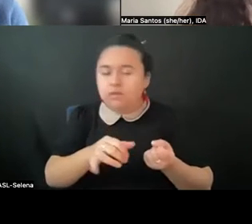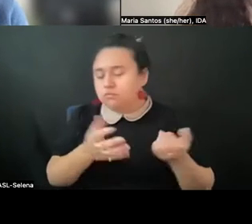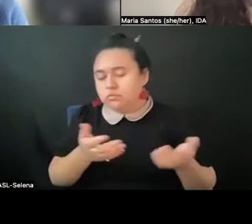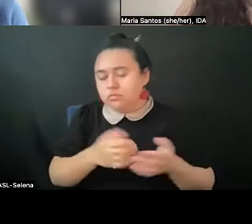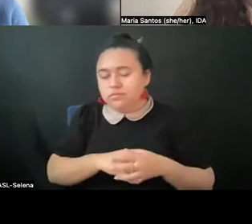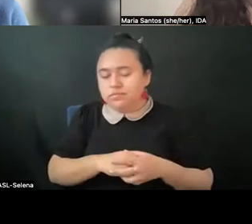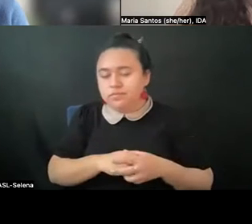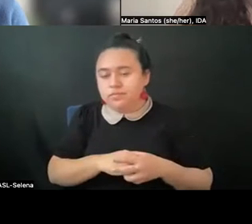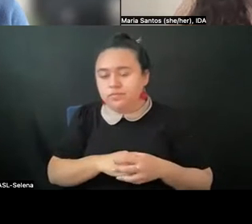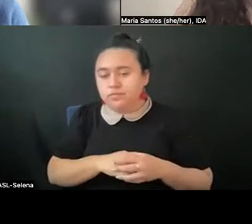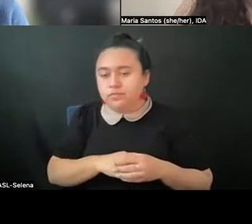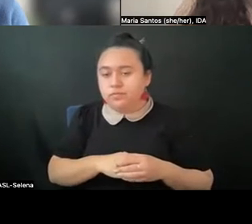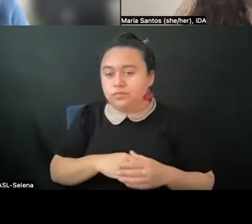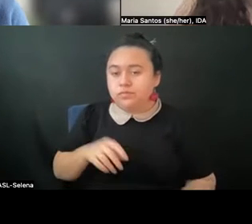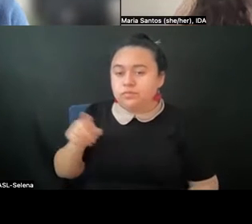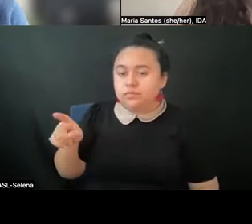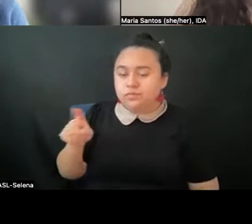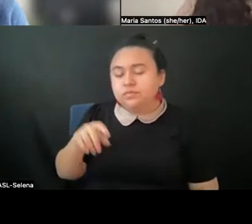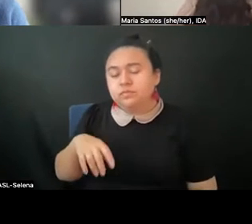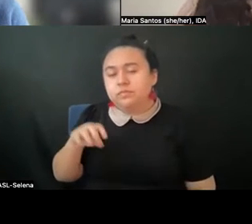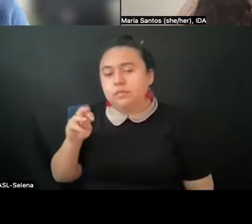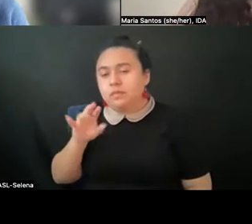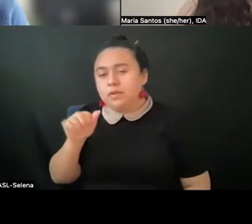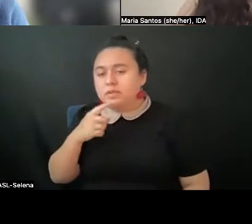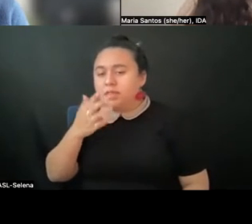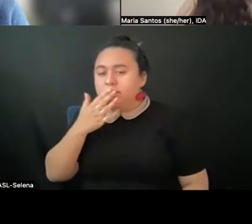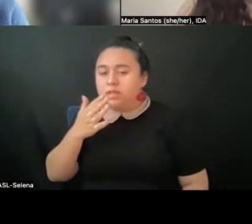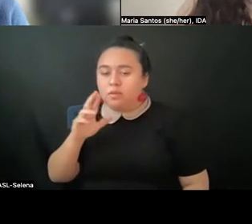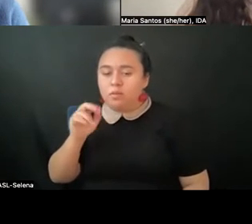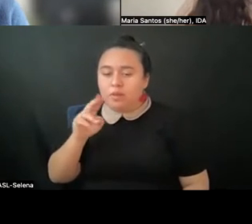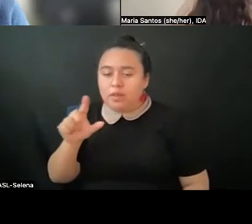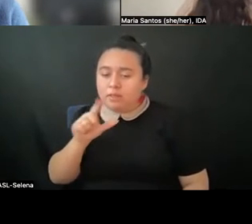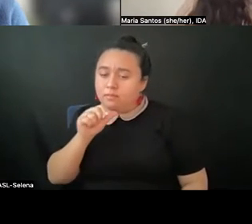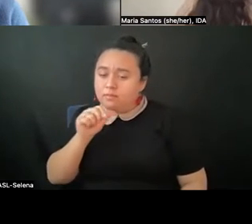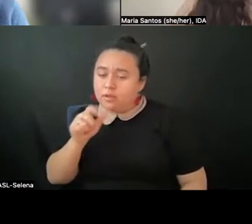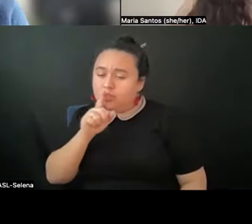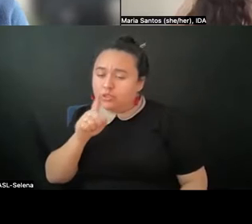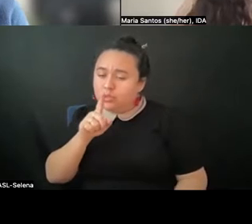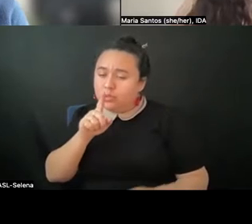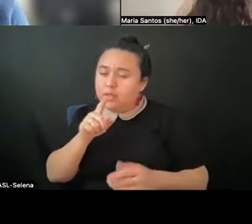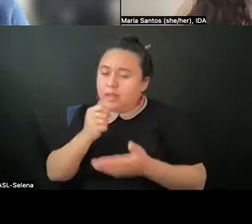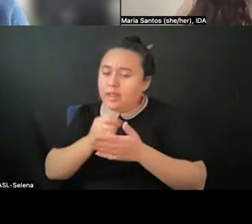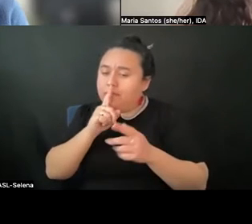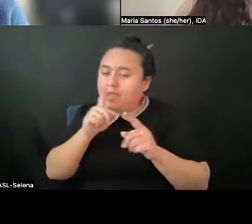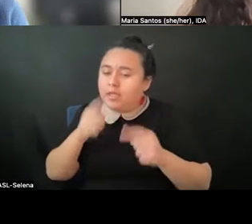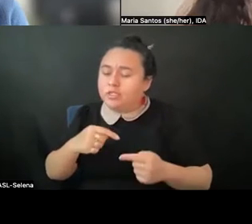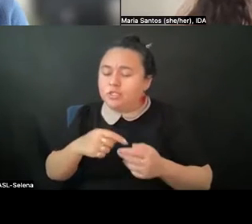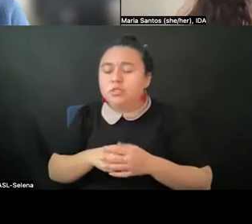Thank you. Ranell, I don't know if you can help us with this one. Are you going to talk about the need for fiscal sponsors?